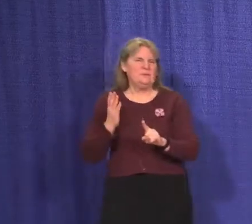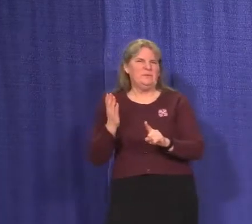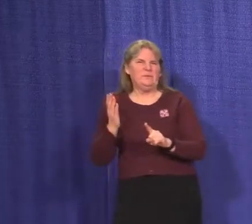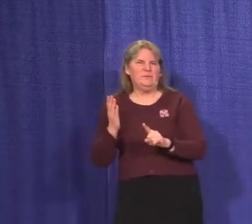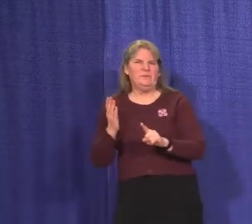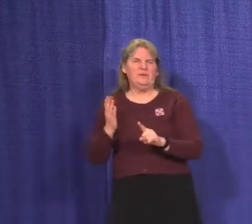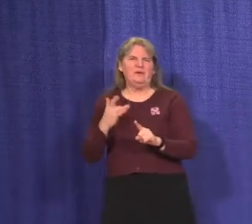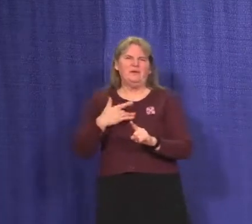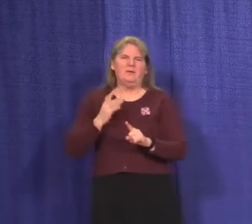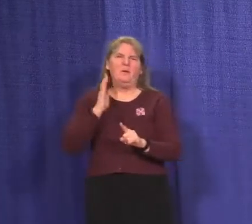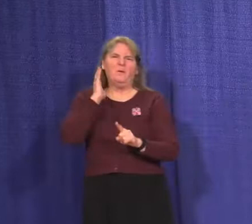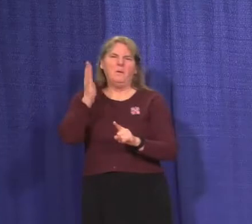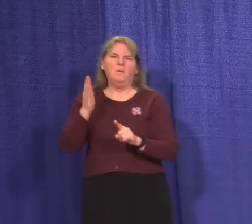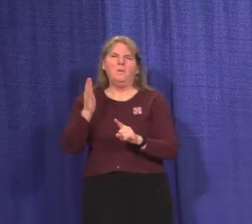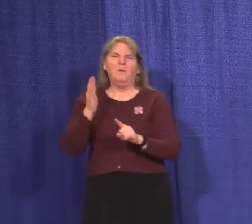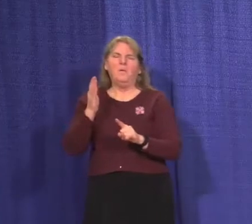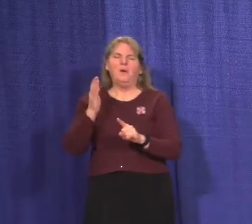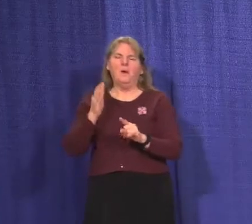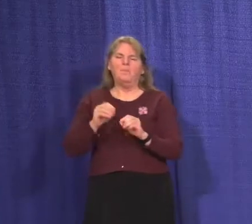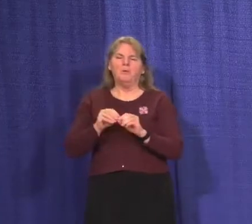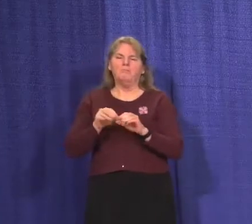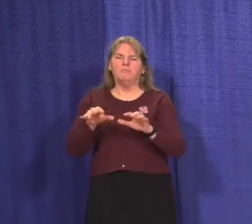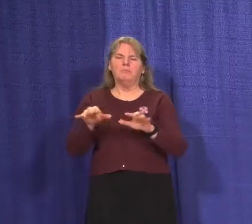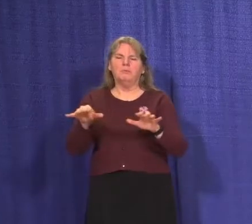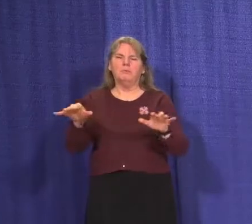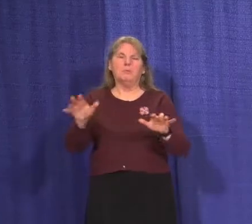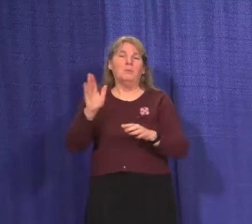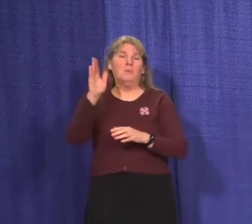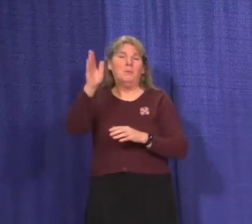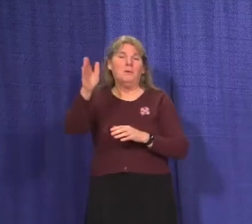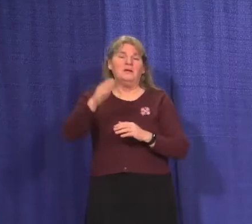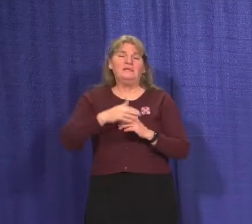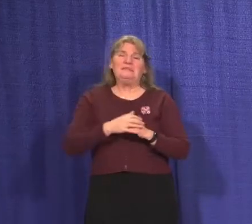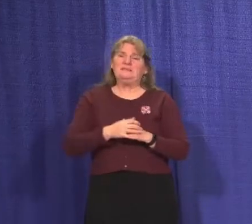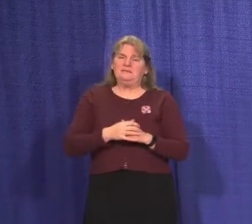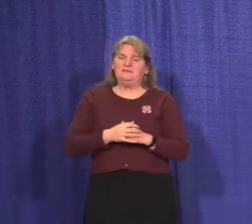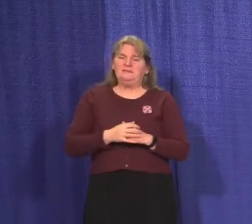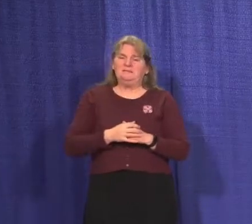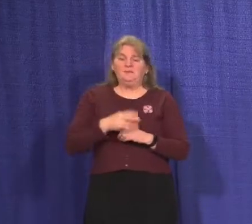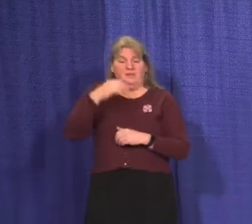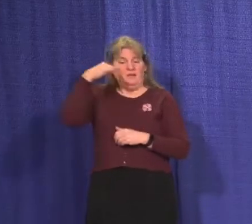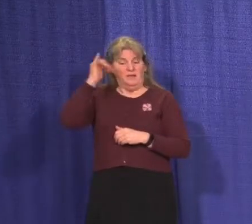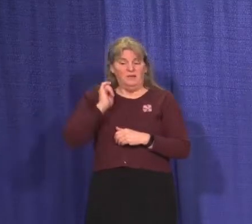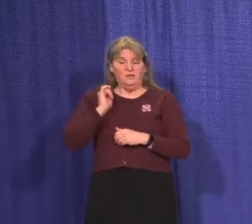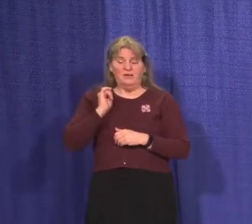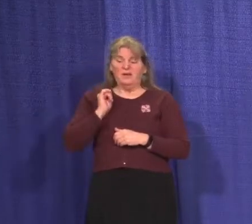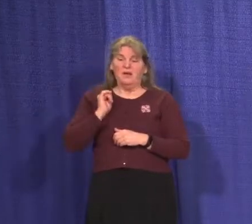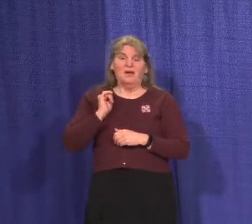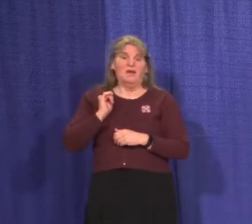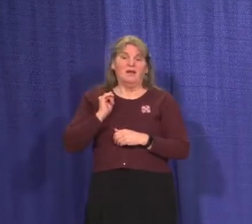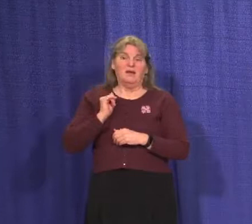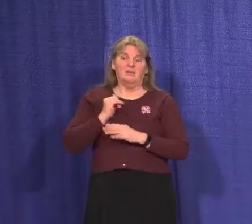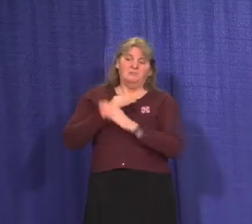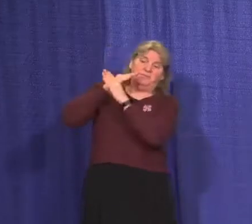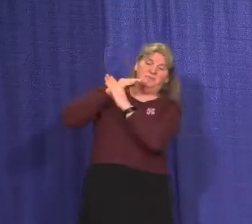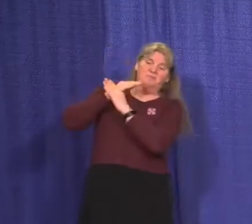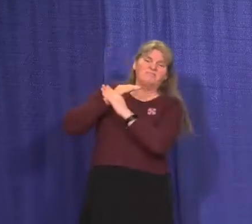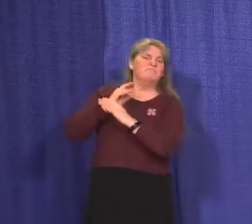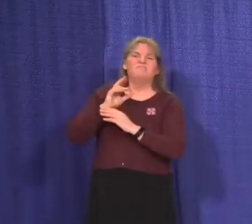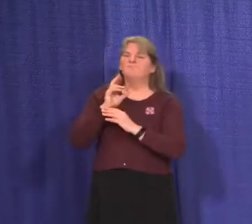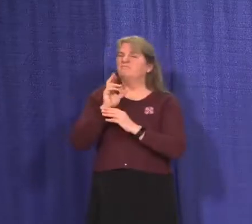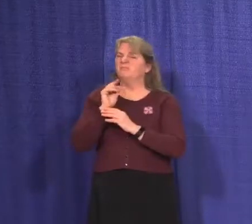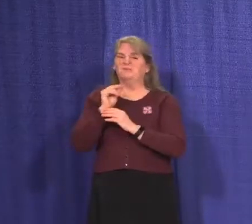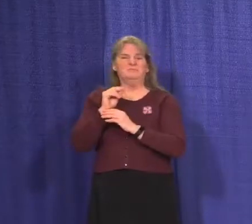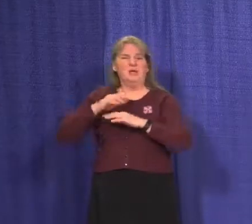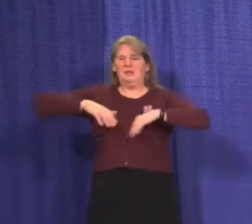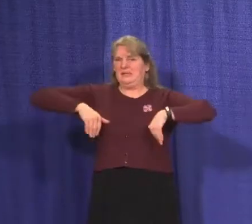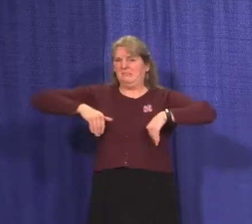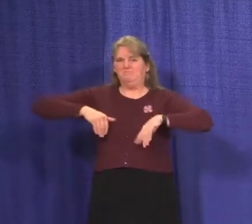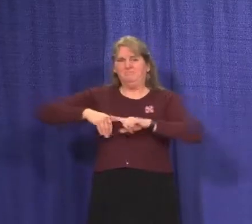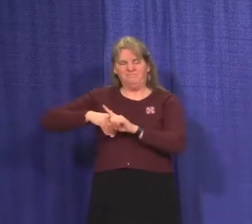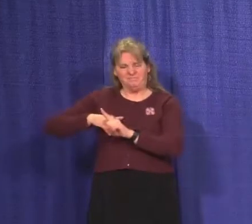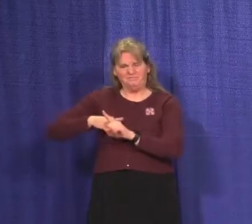further at least not yet.